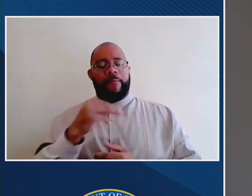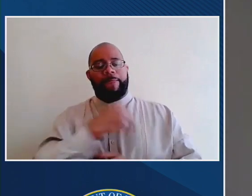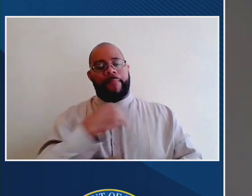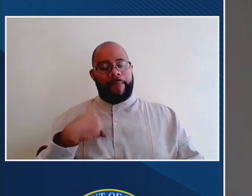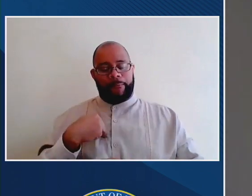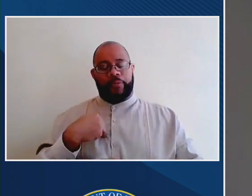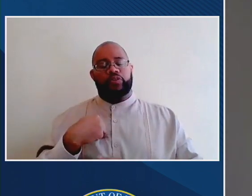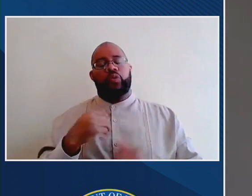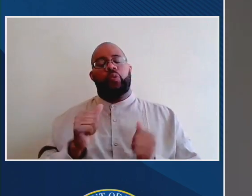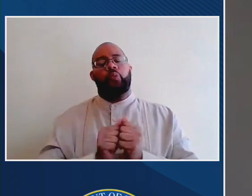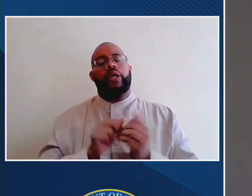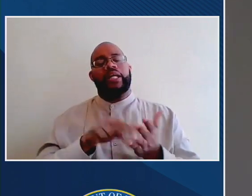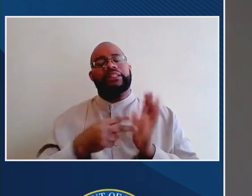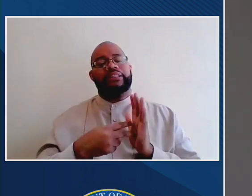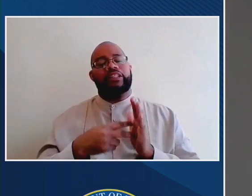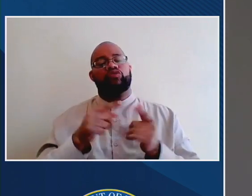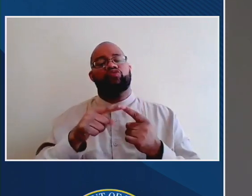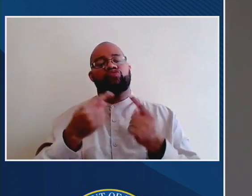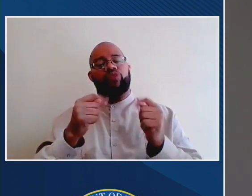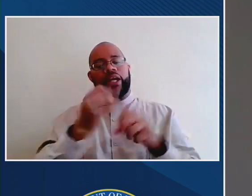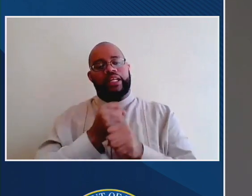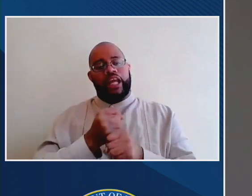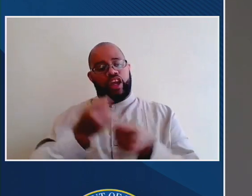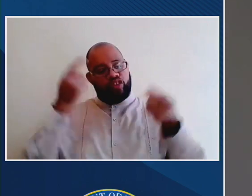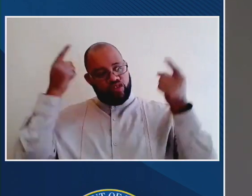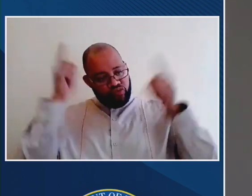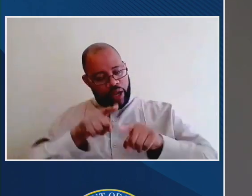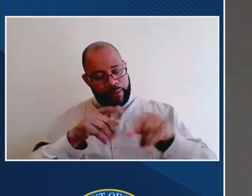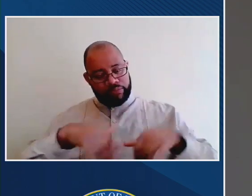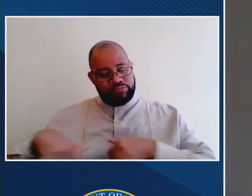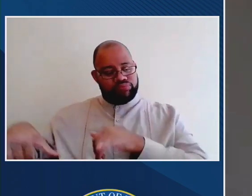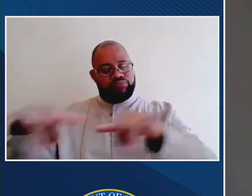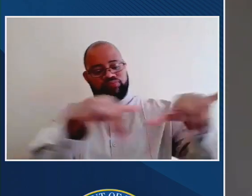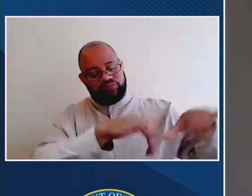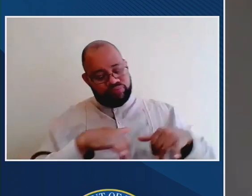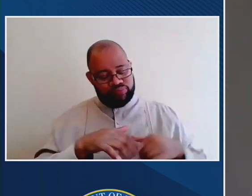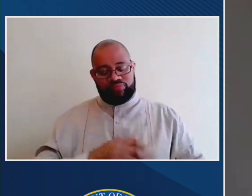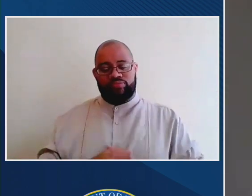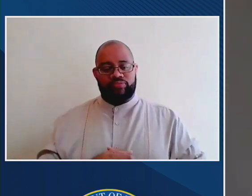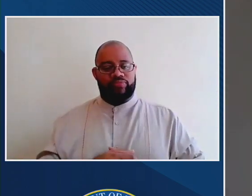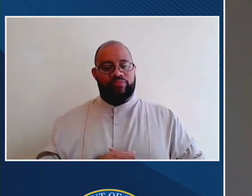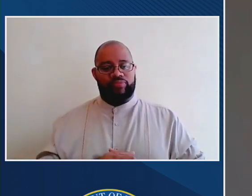reaching unanimous agreement, otherwise described as building consensus.